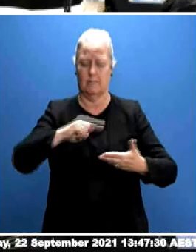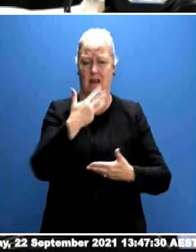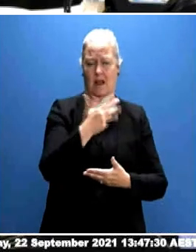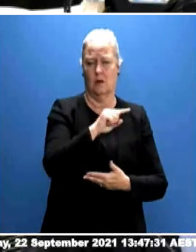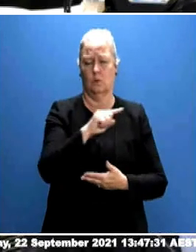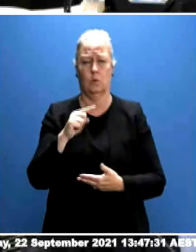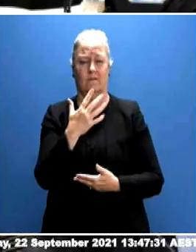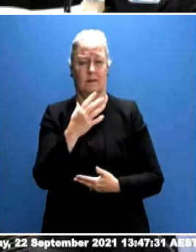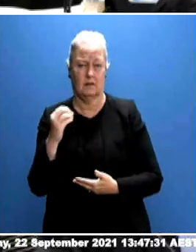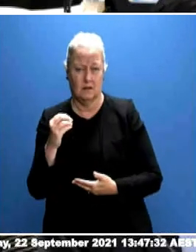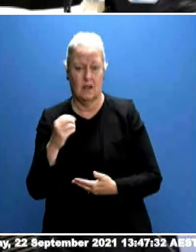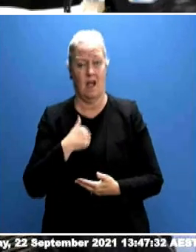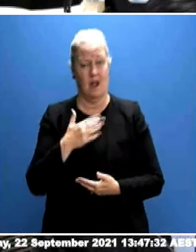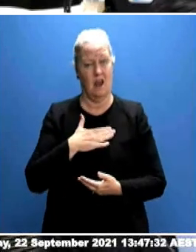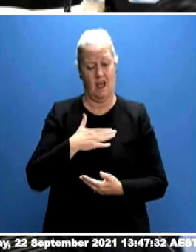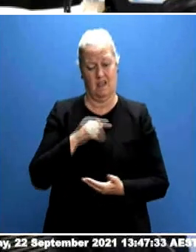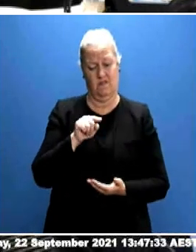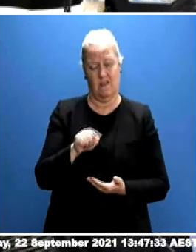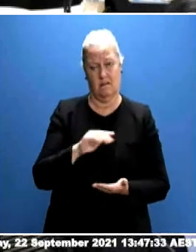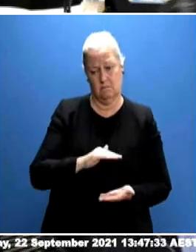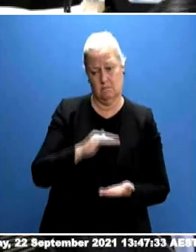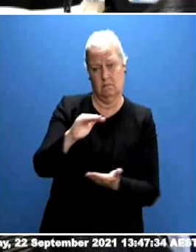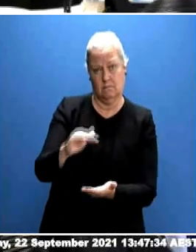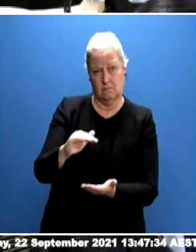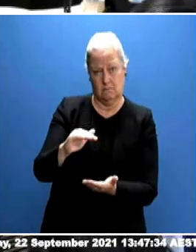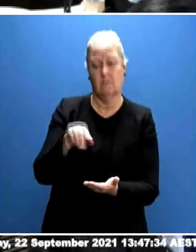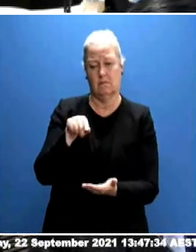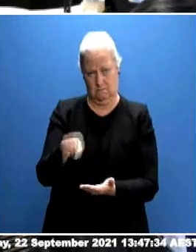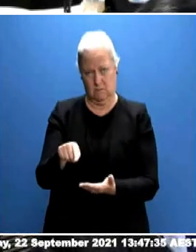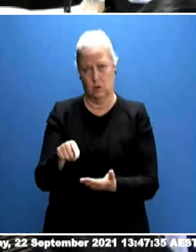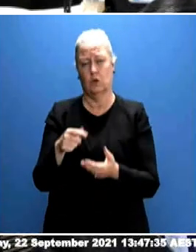I ask to tender those annexures into evidence and be marked as Exhibits